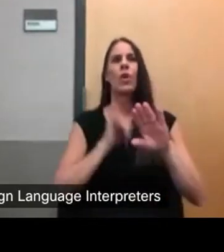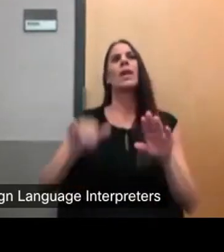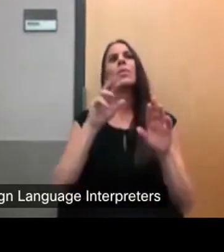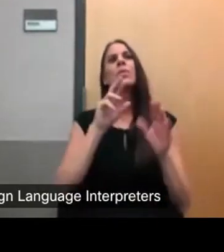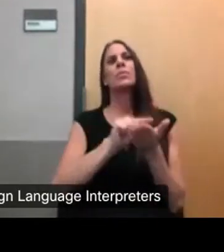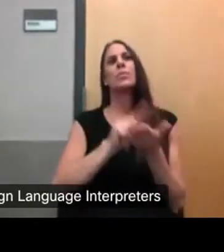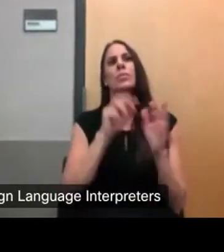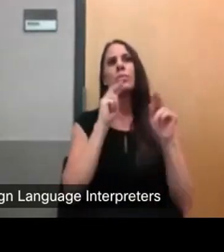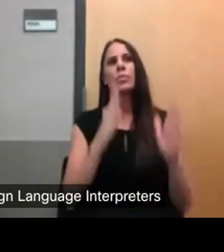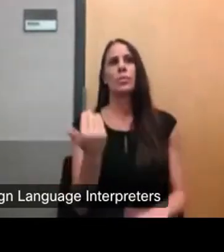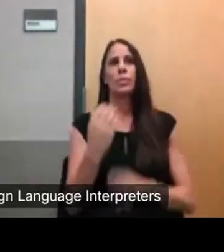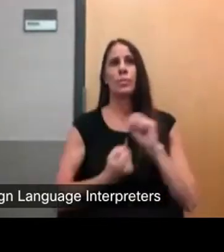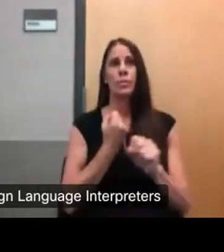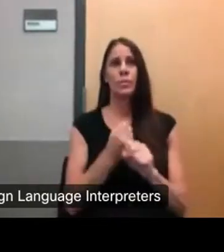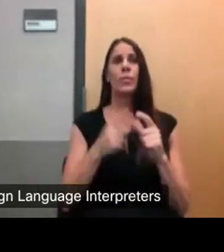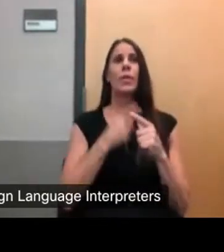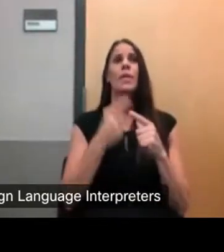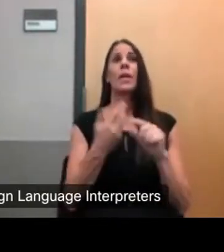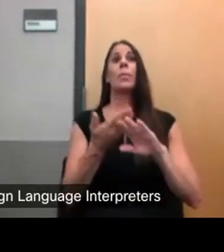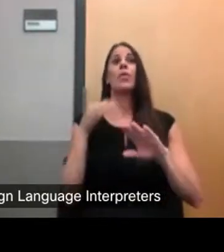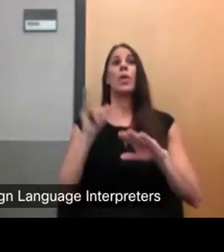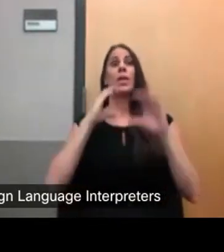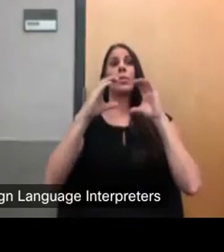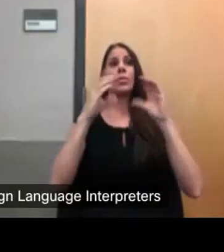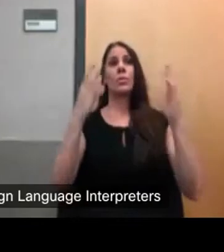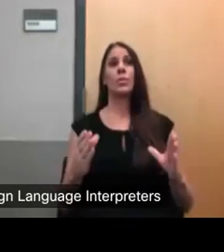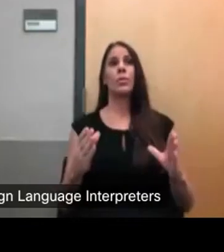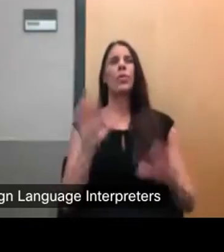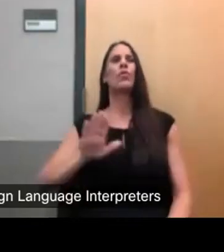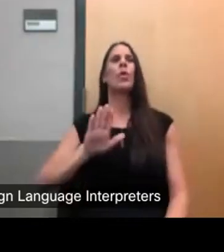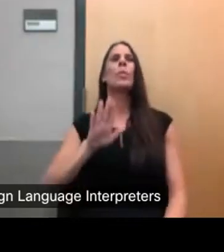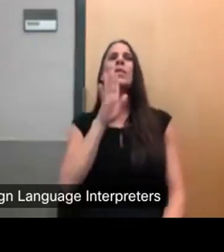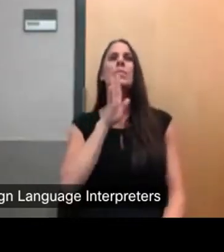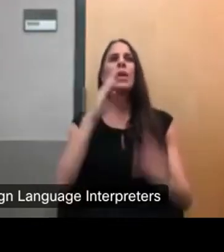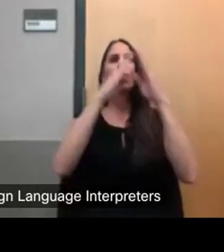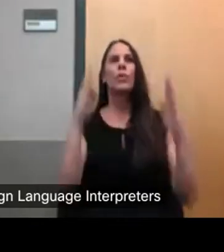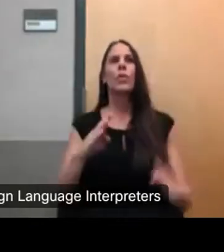and then a communication's director to a former speaker of the Texas house. Joe Strauss. Um,